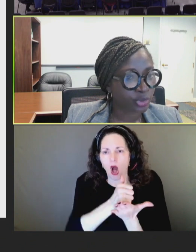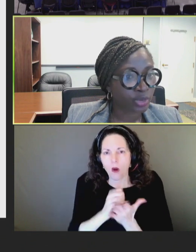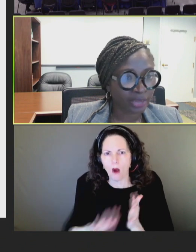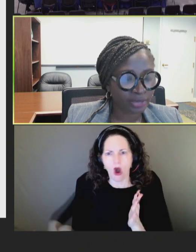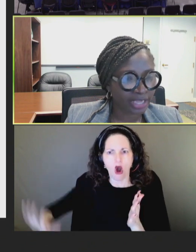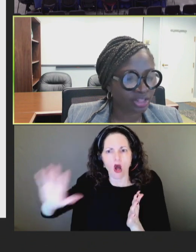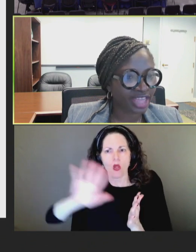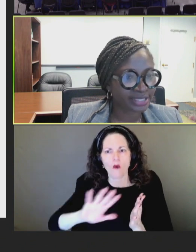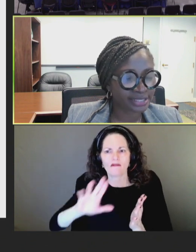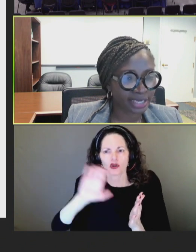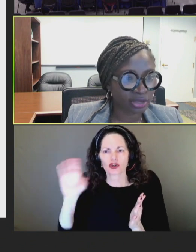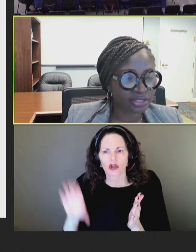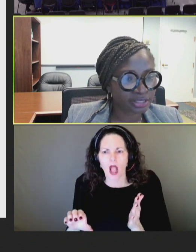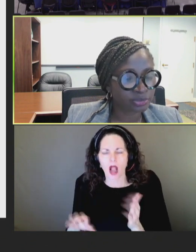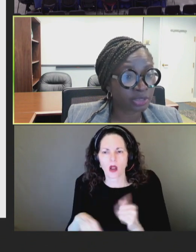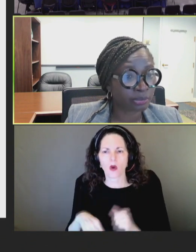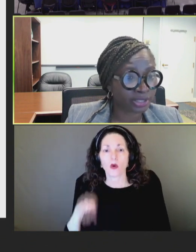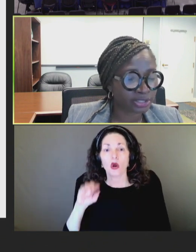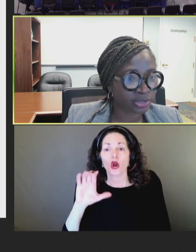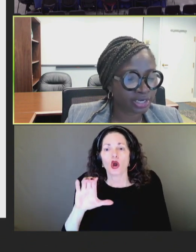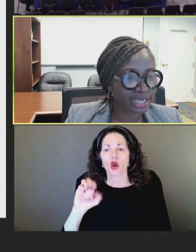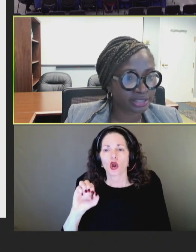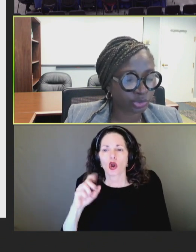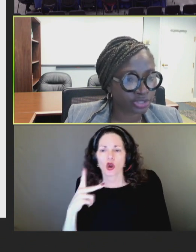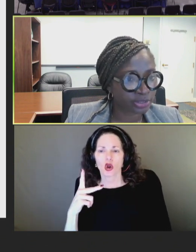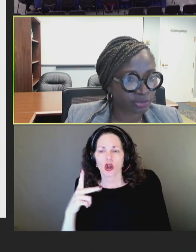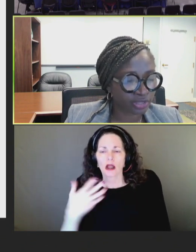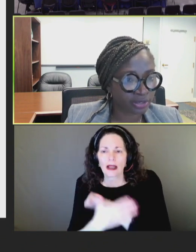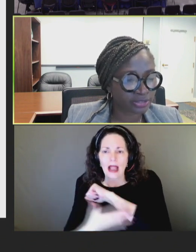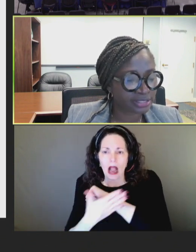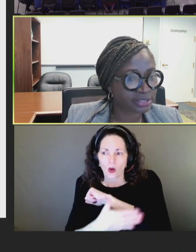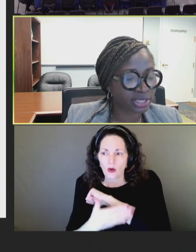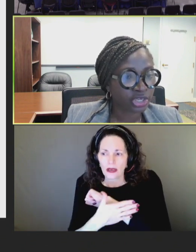Cook County Health had to take on symptom monitoring and deploy some of their nurses